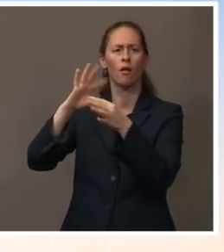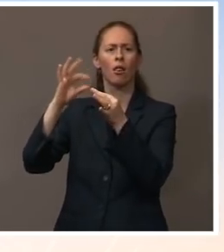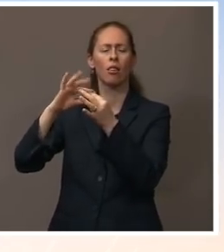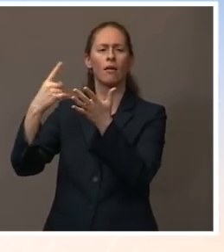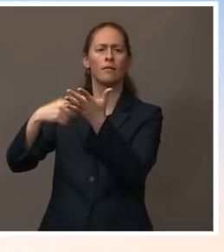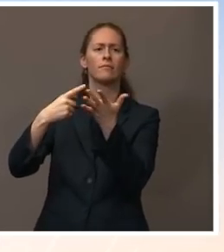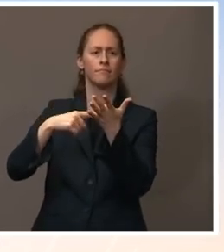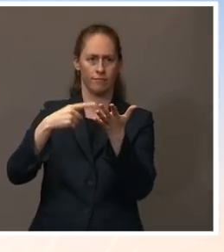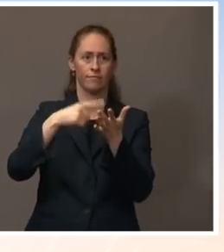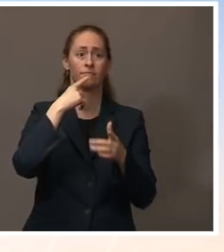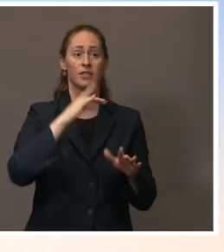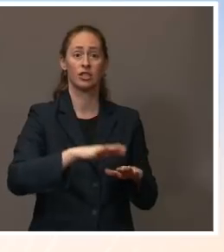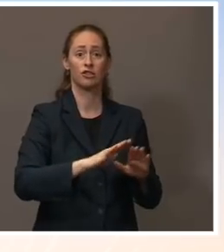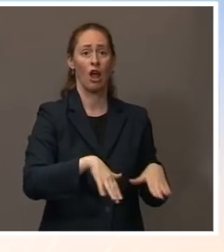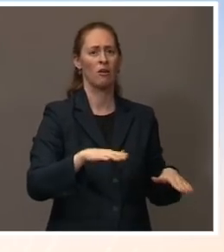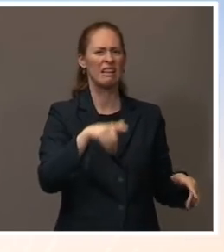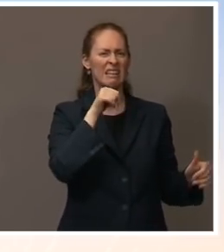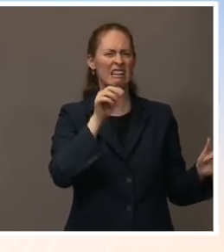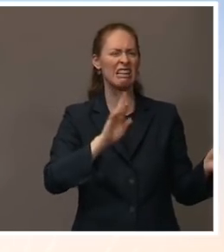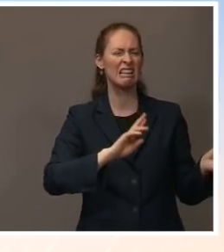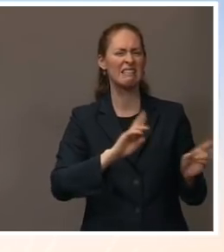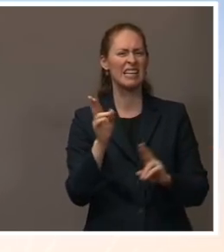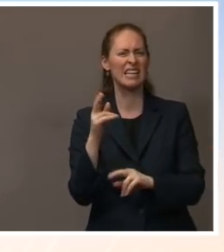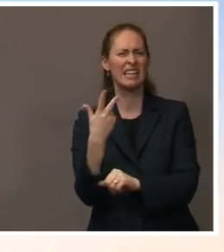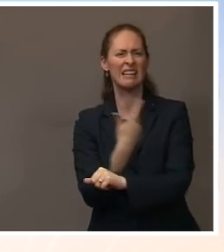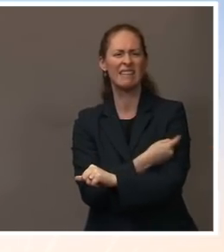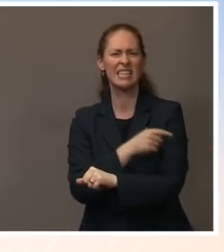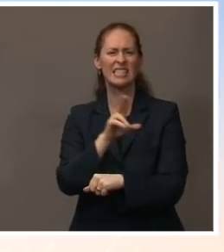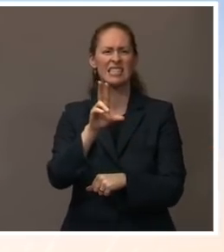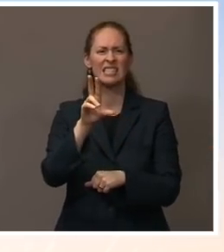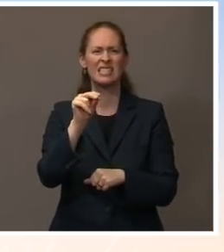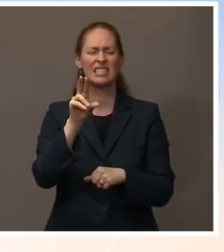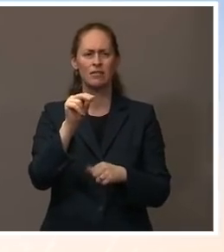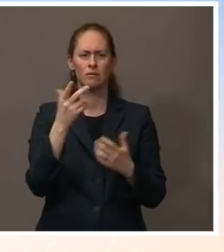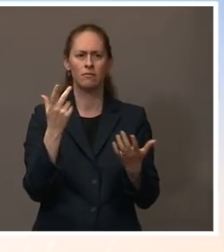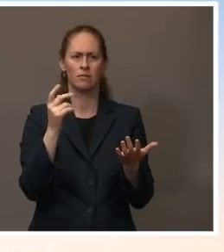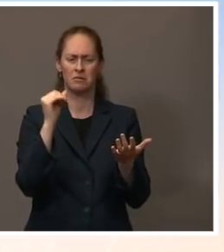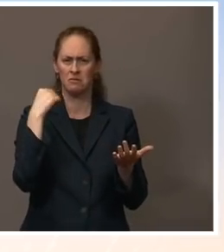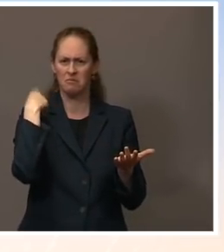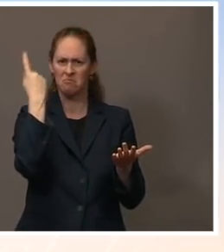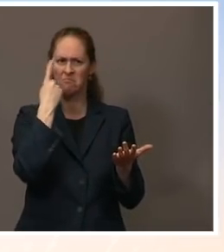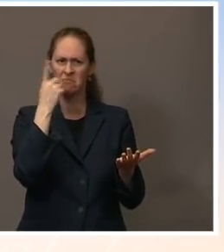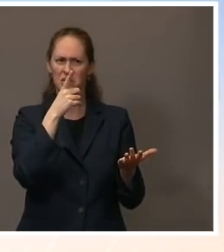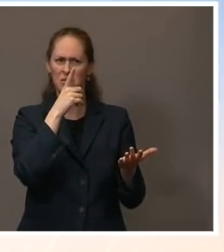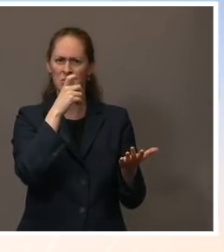could be drivers of the variant, especially with school coming back and camps and all of that.